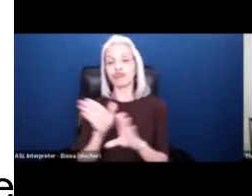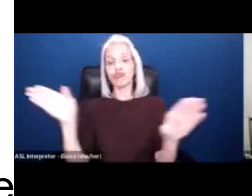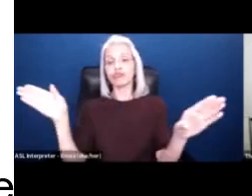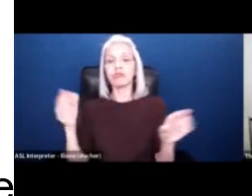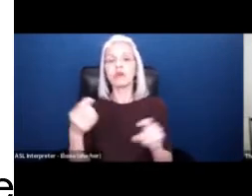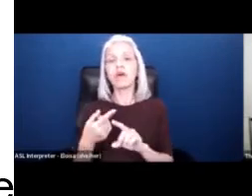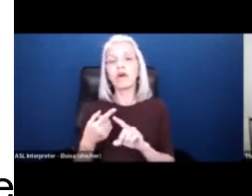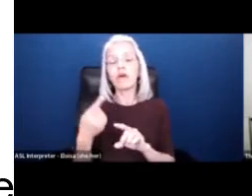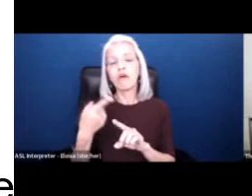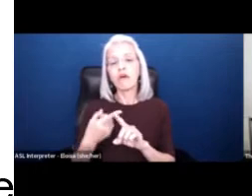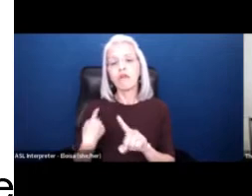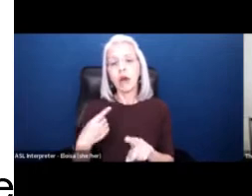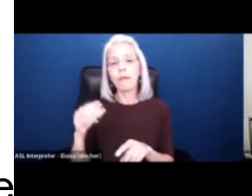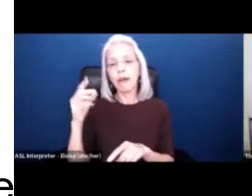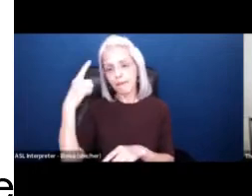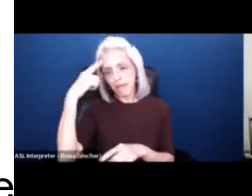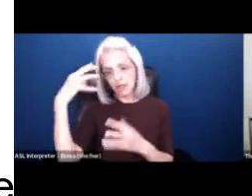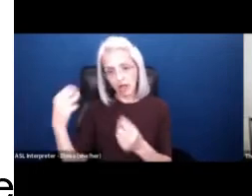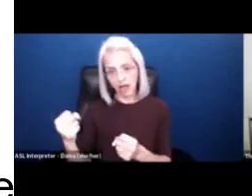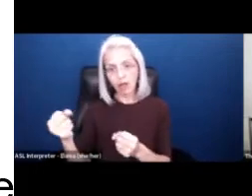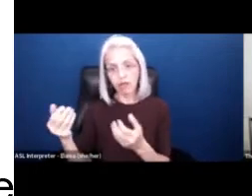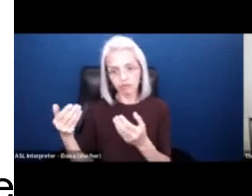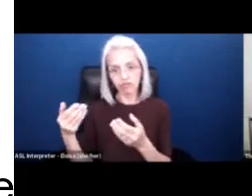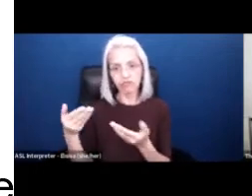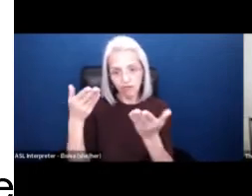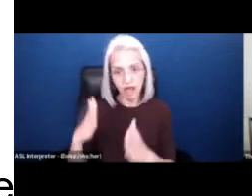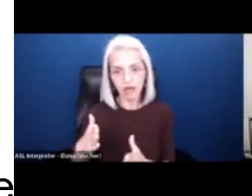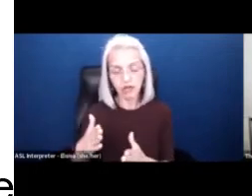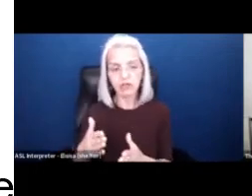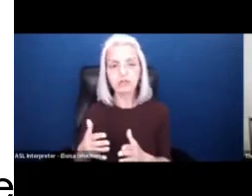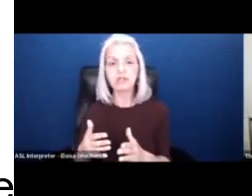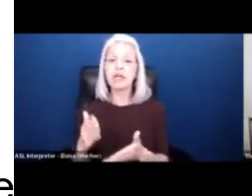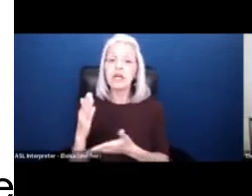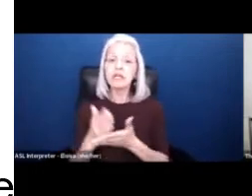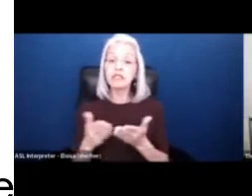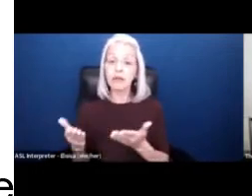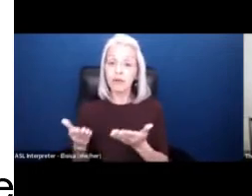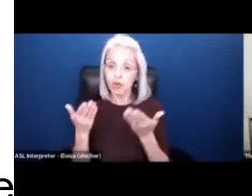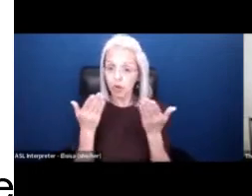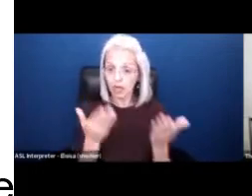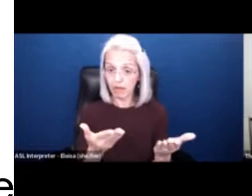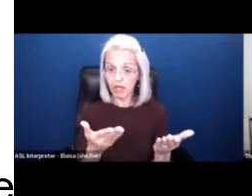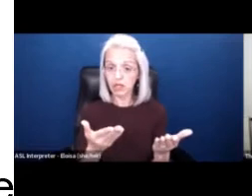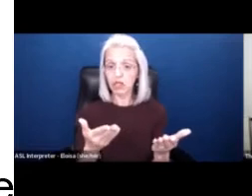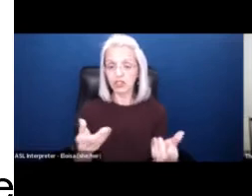health providers, that with some of the recommendations that we make about adjusting them to